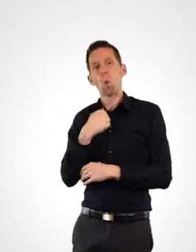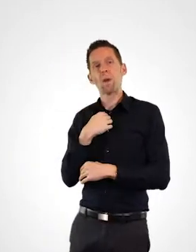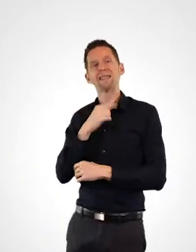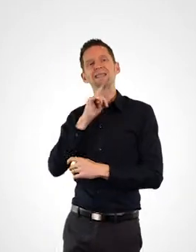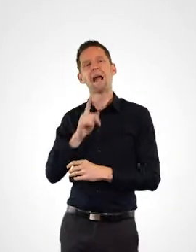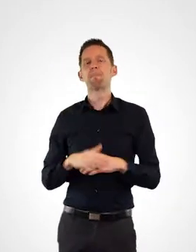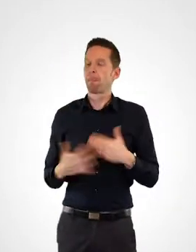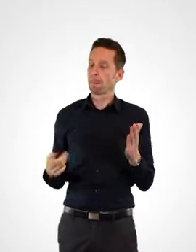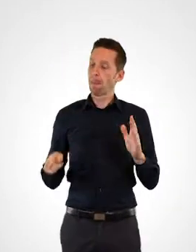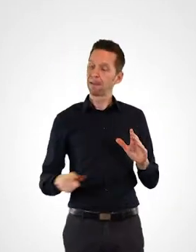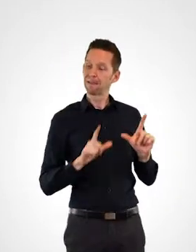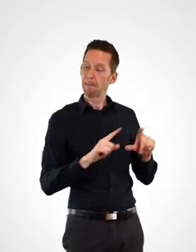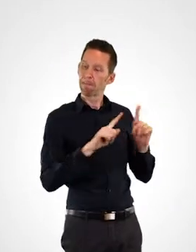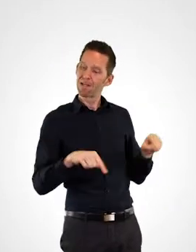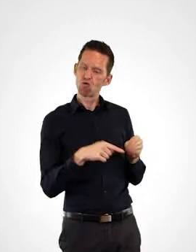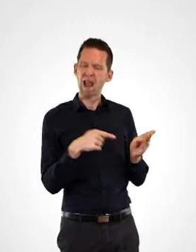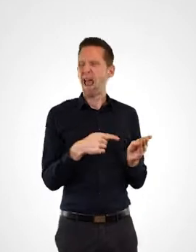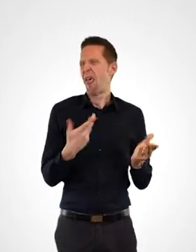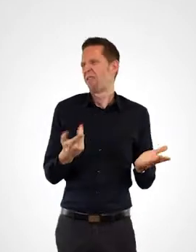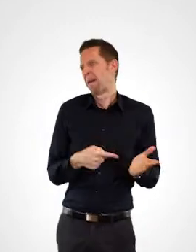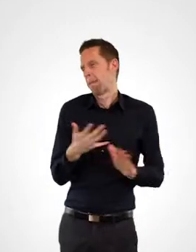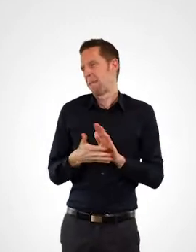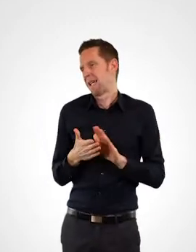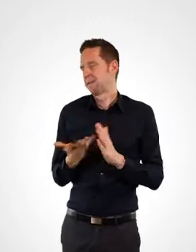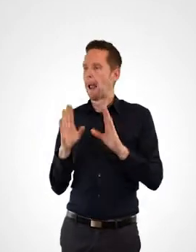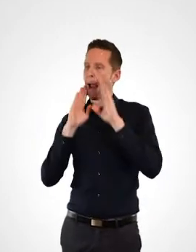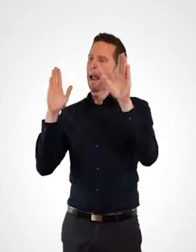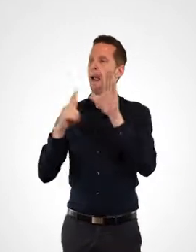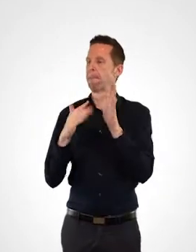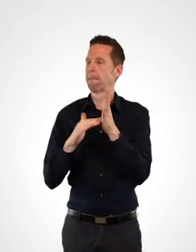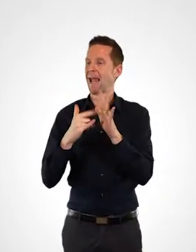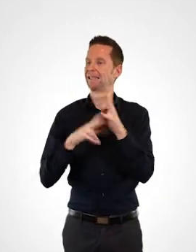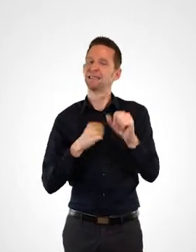"Well, this picture card means amazing",